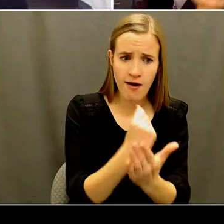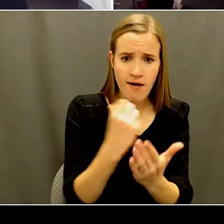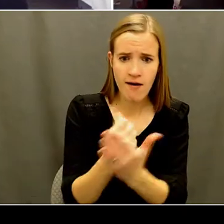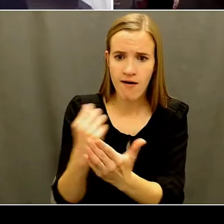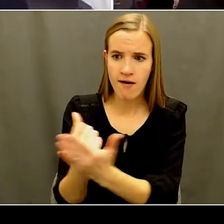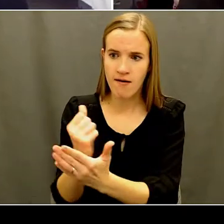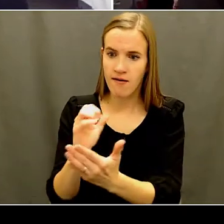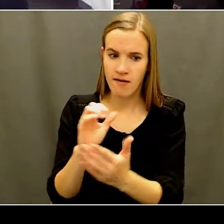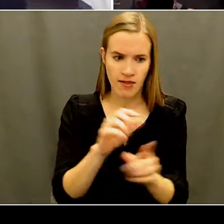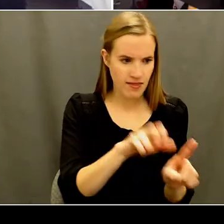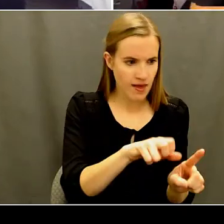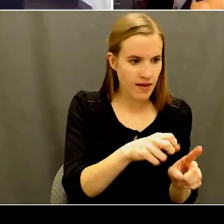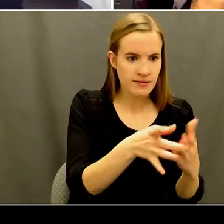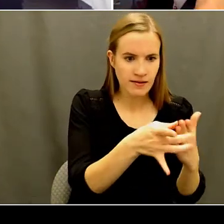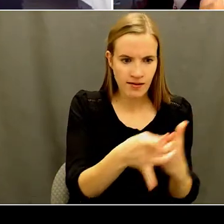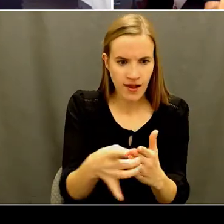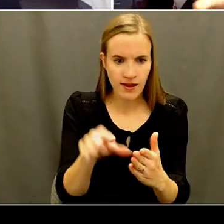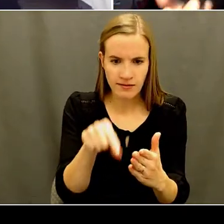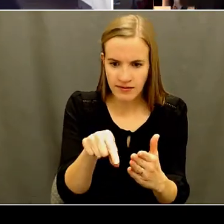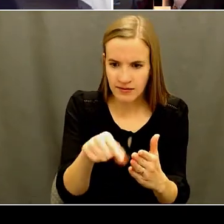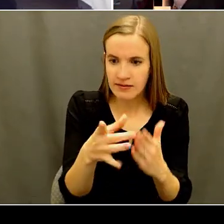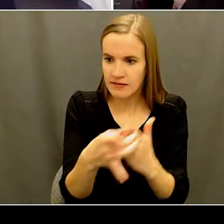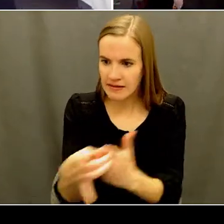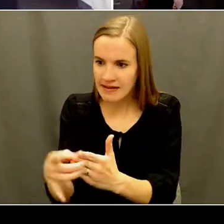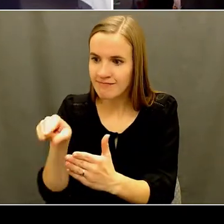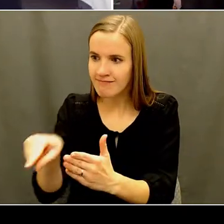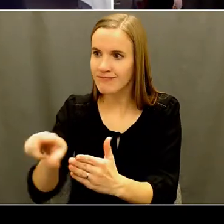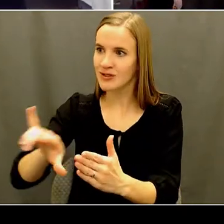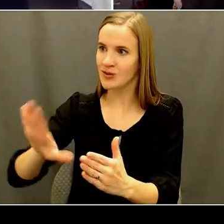White House, and then just how you got also to being in this Presidential